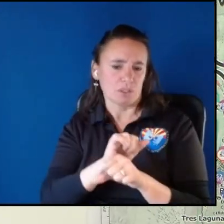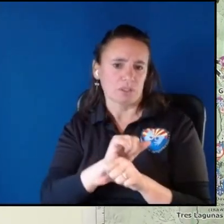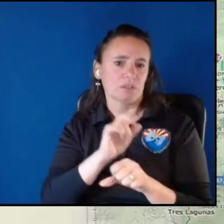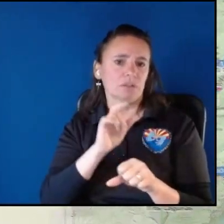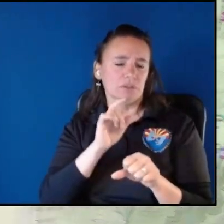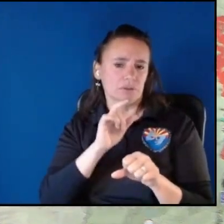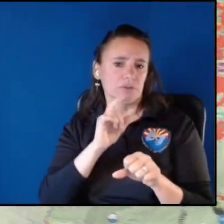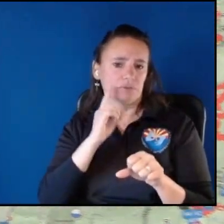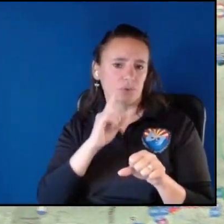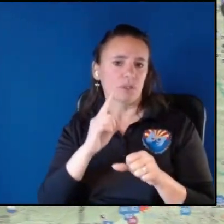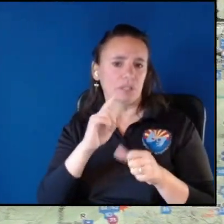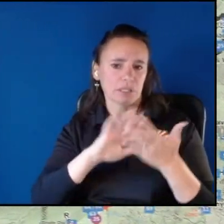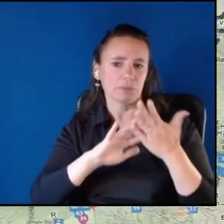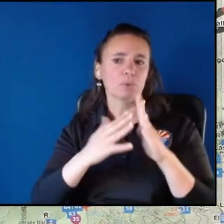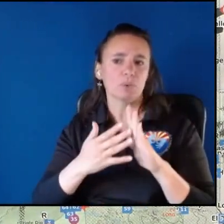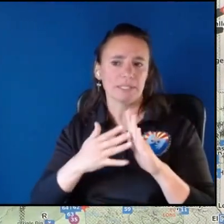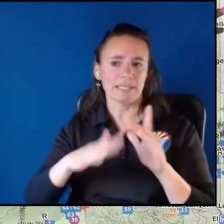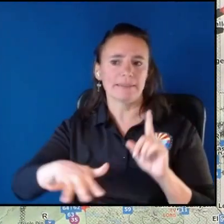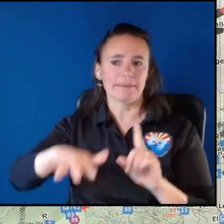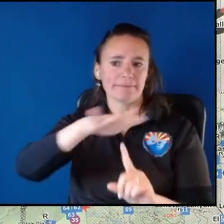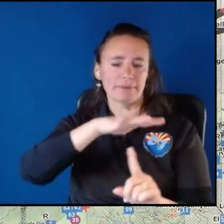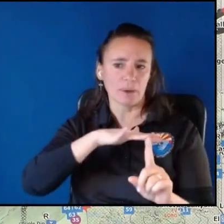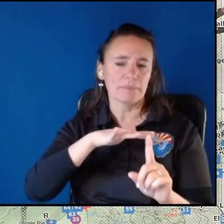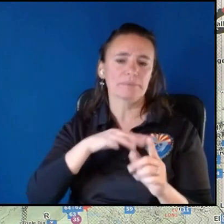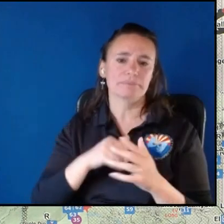environment, watersheds, and the values out there.